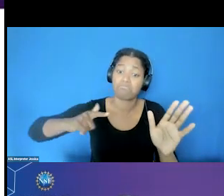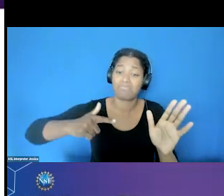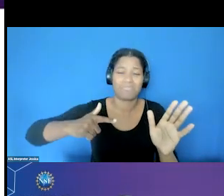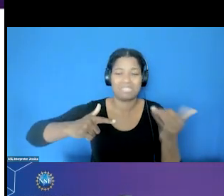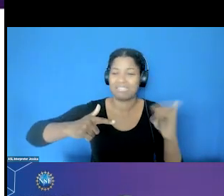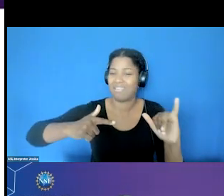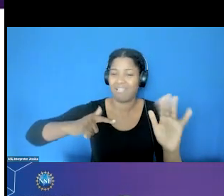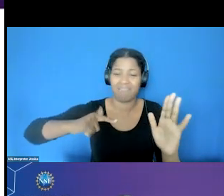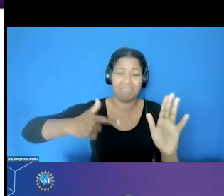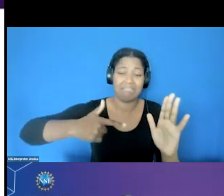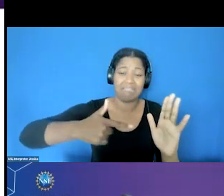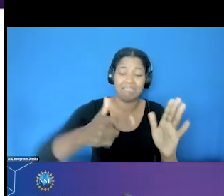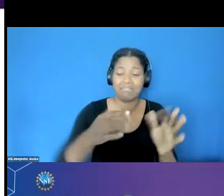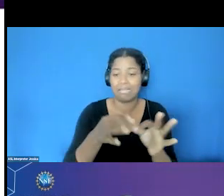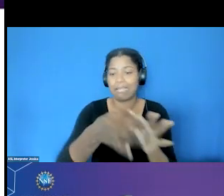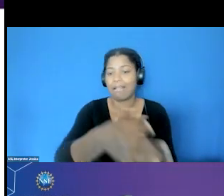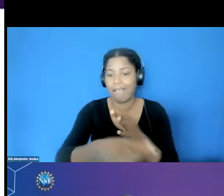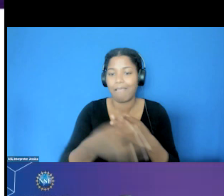But there's still a delay in processing.